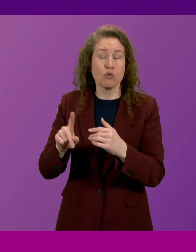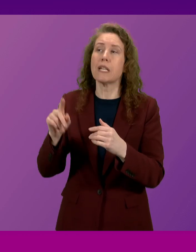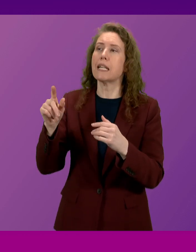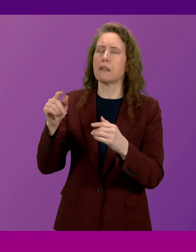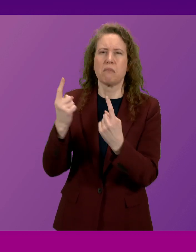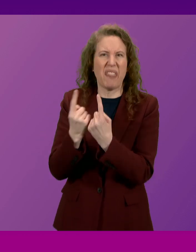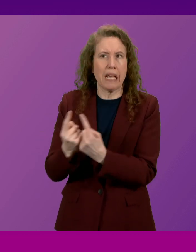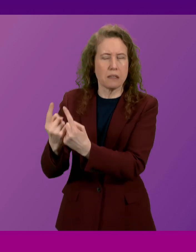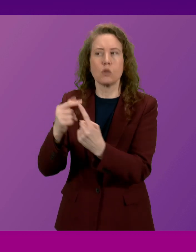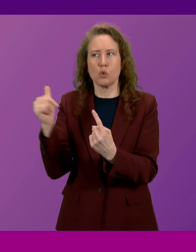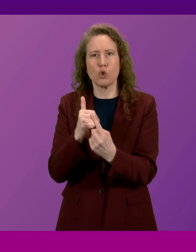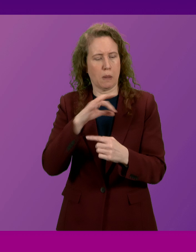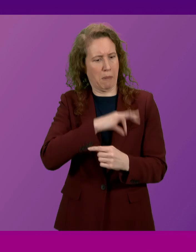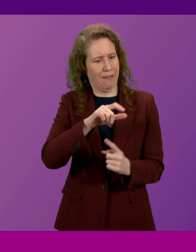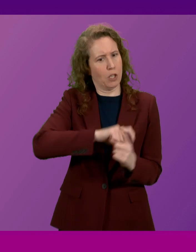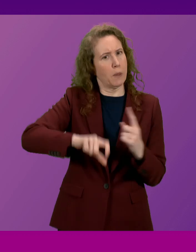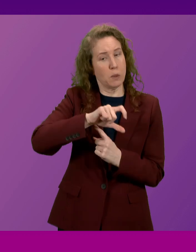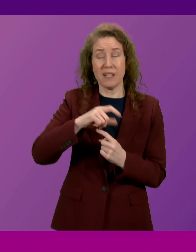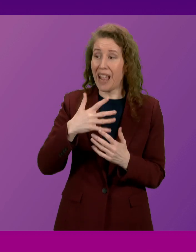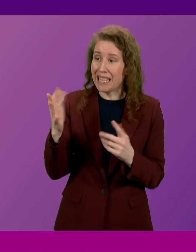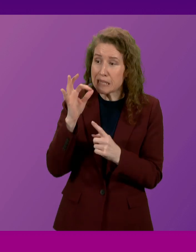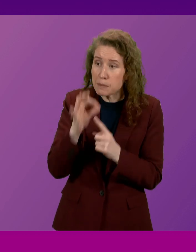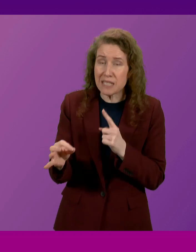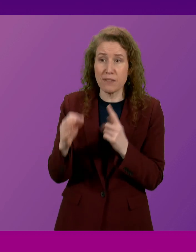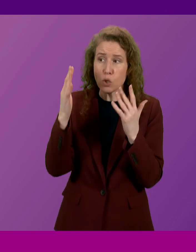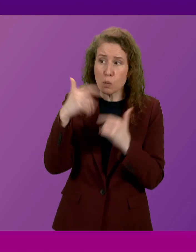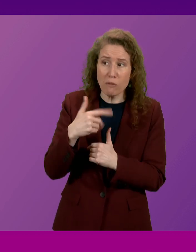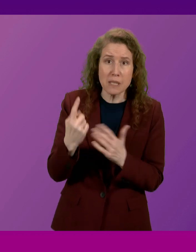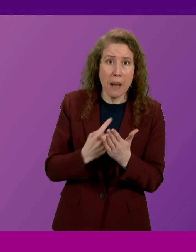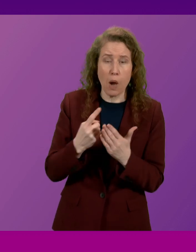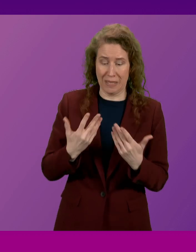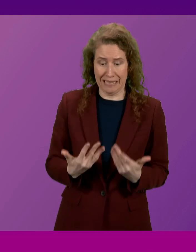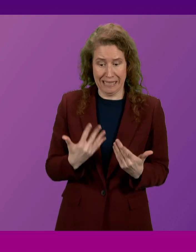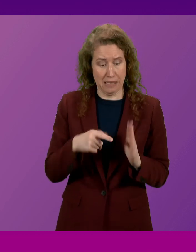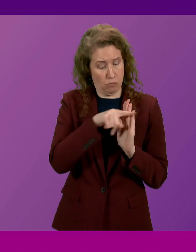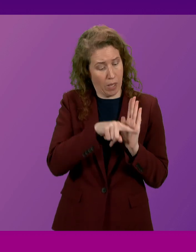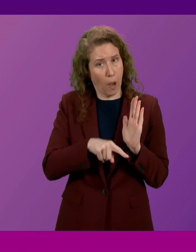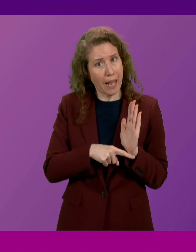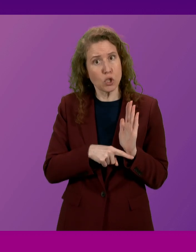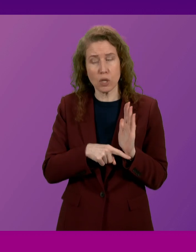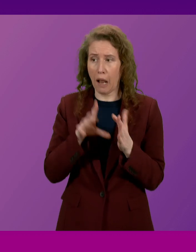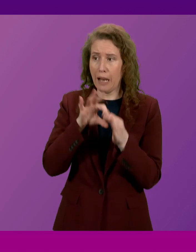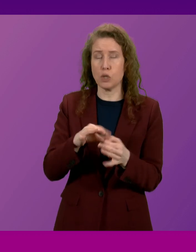Clark is worried about on the existing regulations on wind turbines, I would be